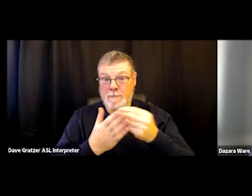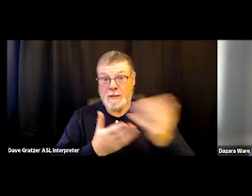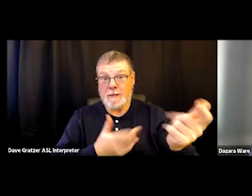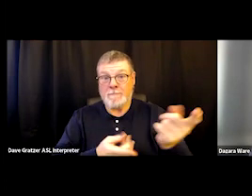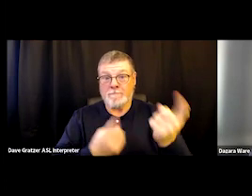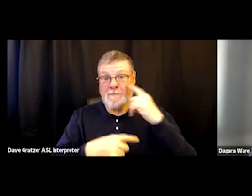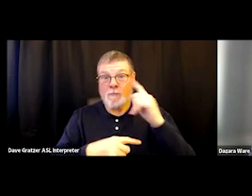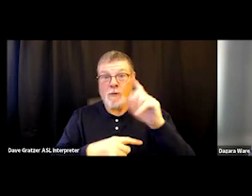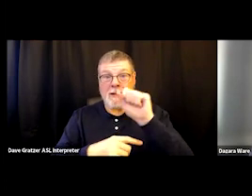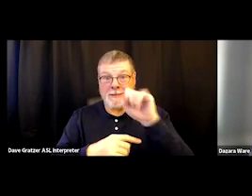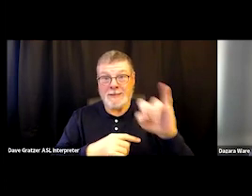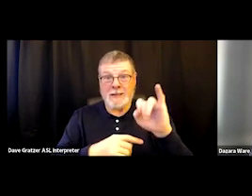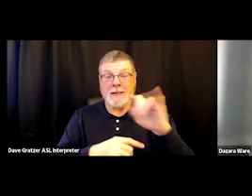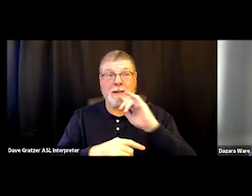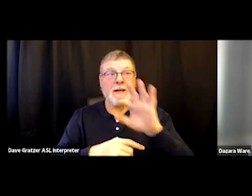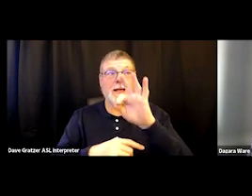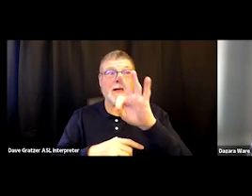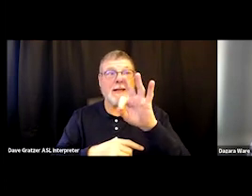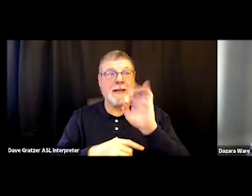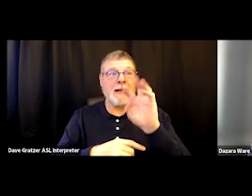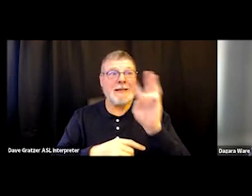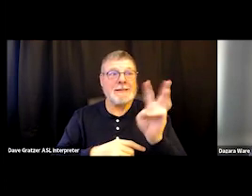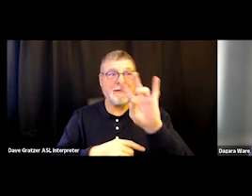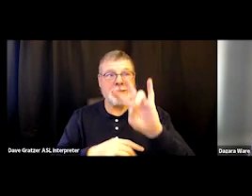for 2025 is $967.